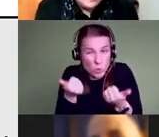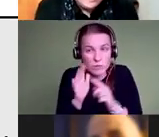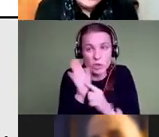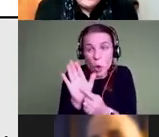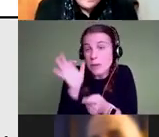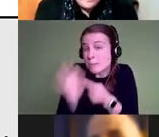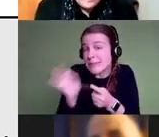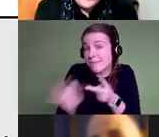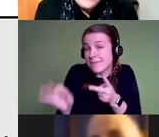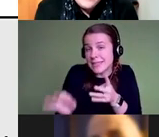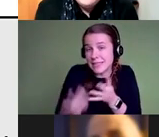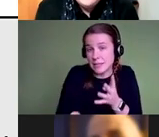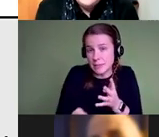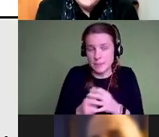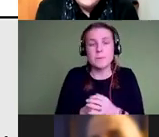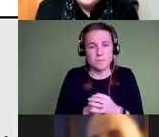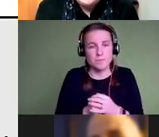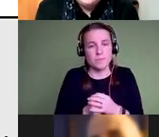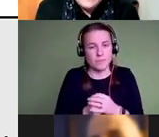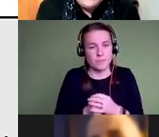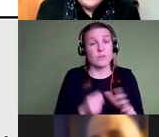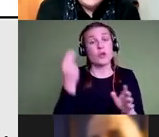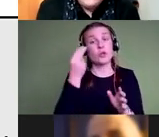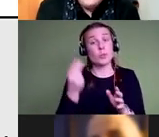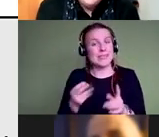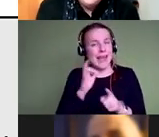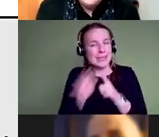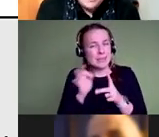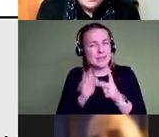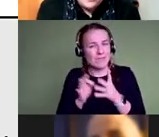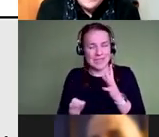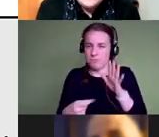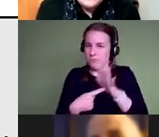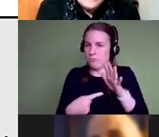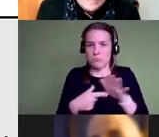with autism? Are they going to be quiet refuge areas? Should signage always have a